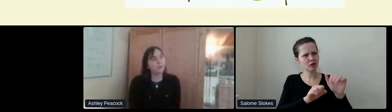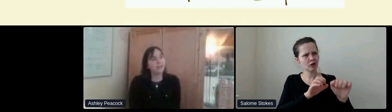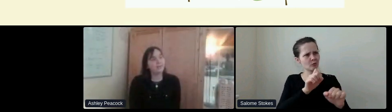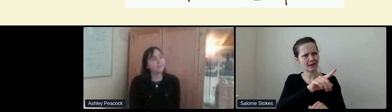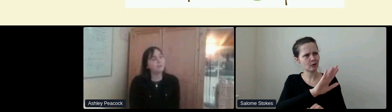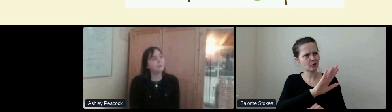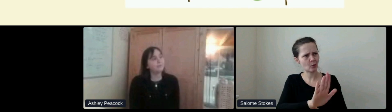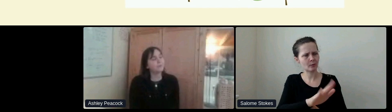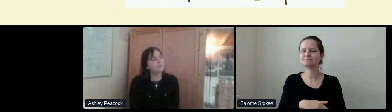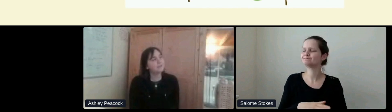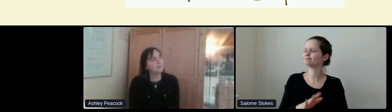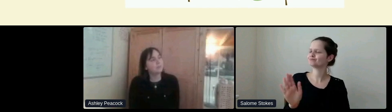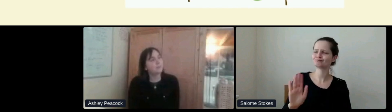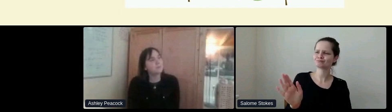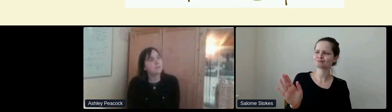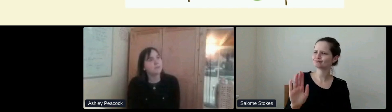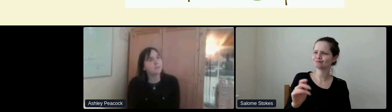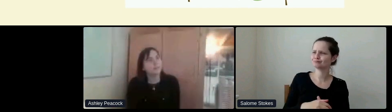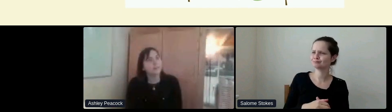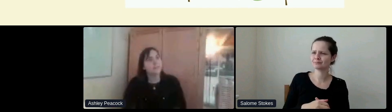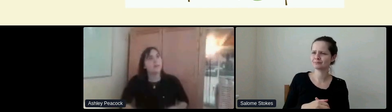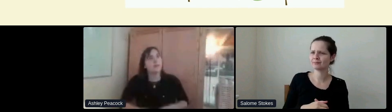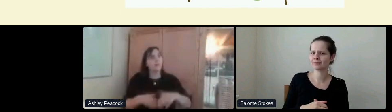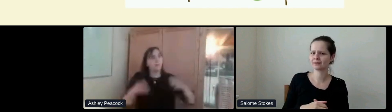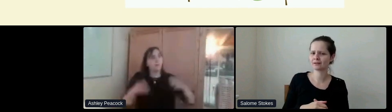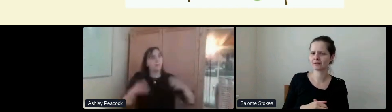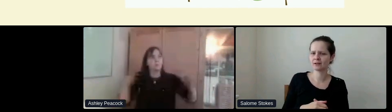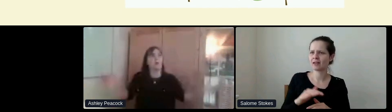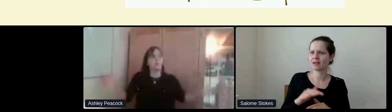I don't have so many problems with the external world being unpredictable